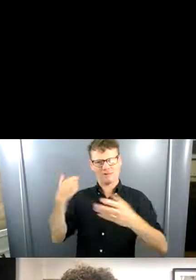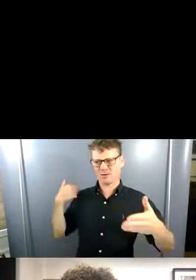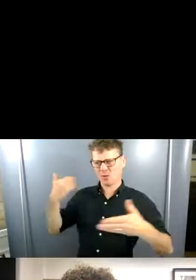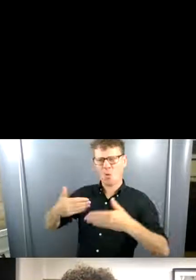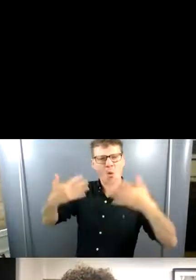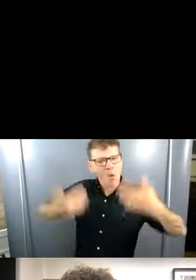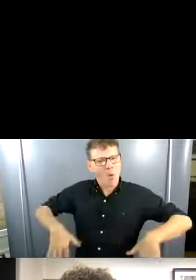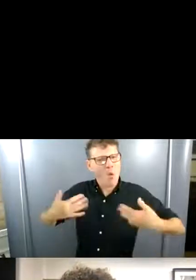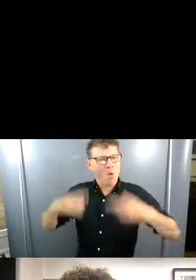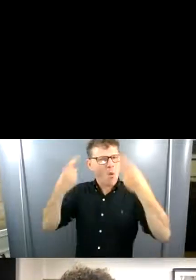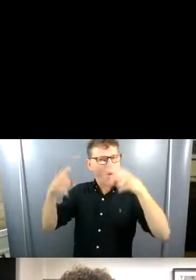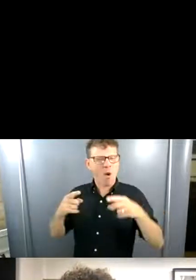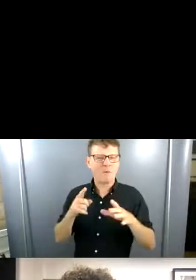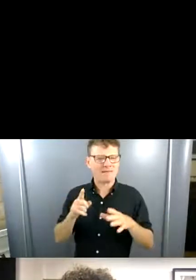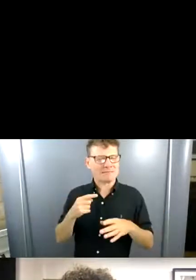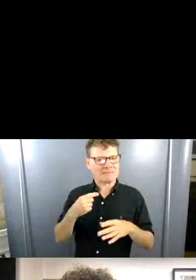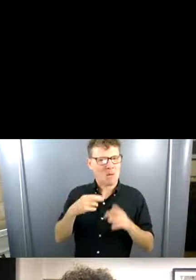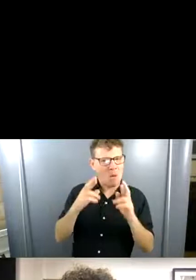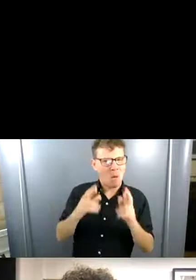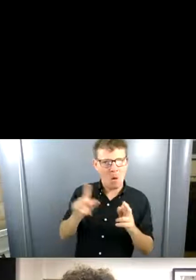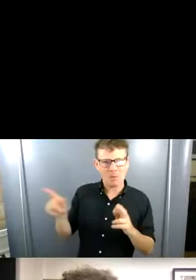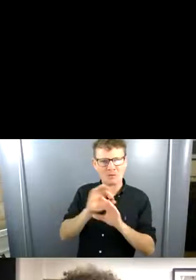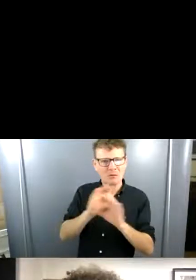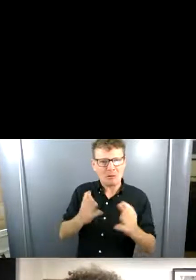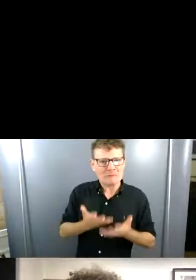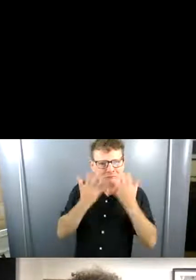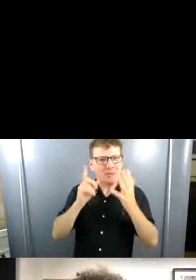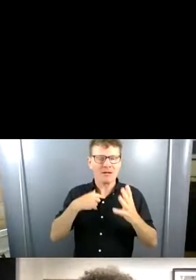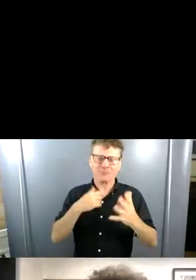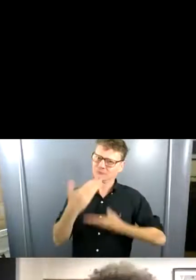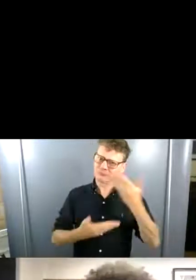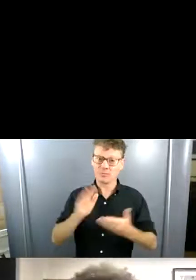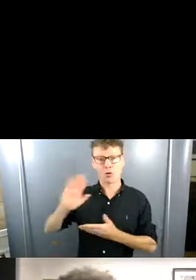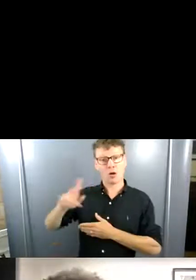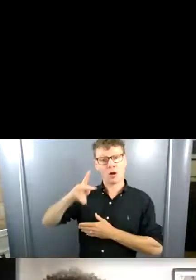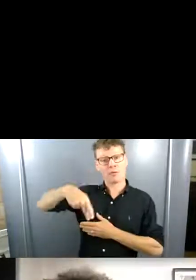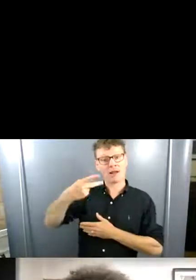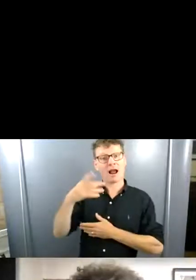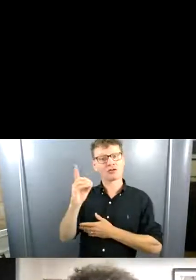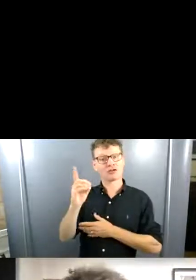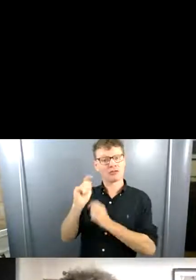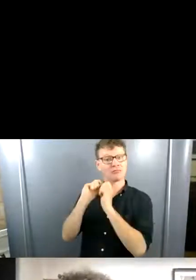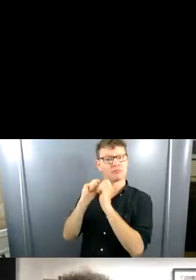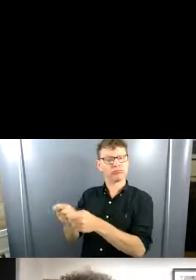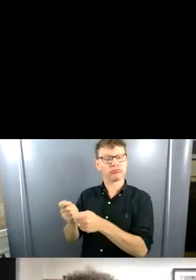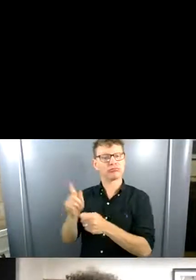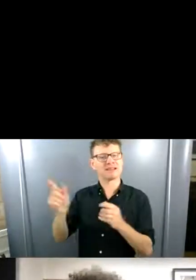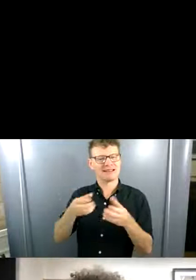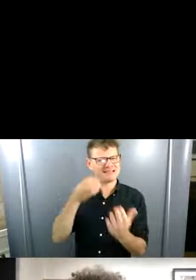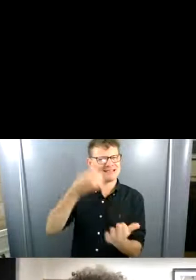some of her many achievements Ruth was awarded her phd by completing a dissertation on the semantics